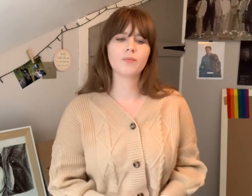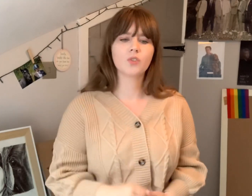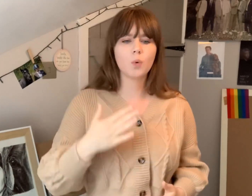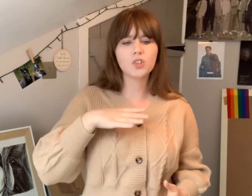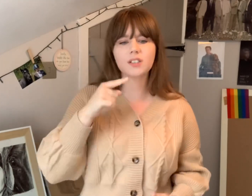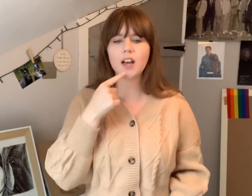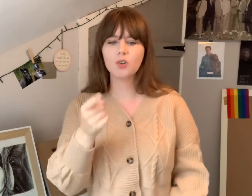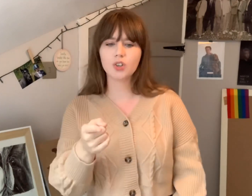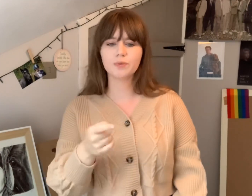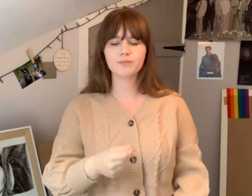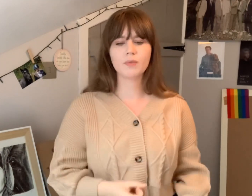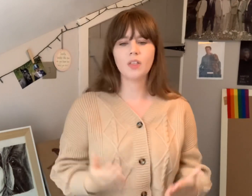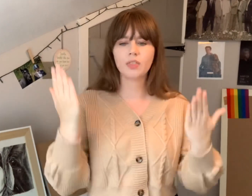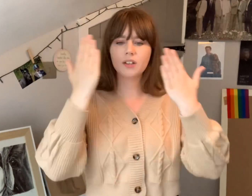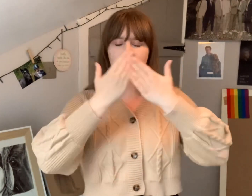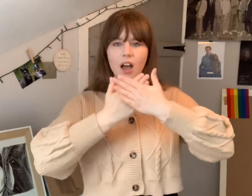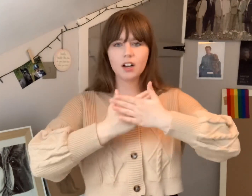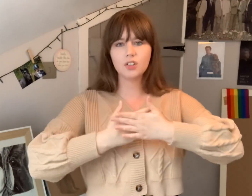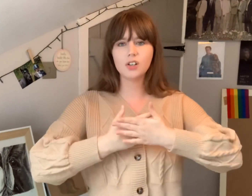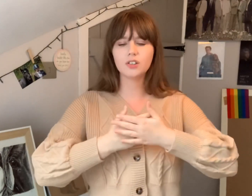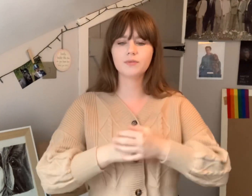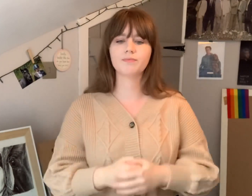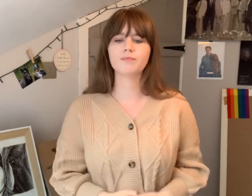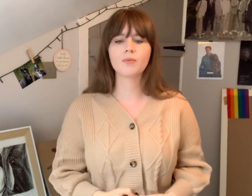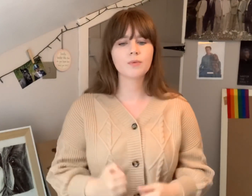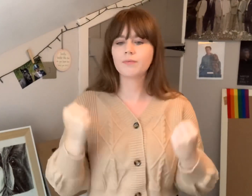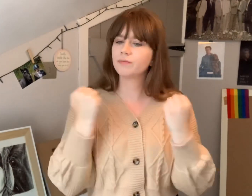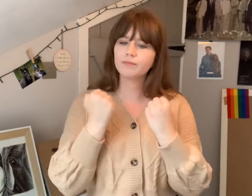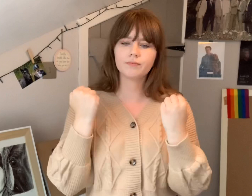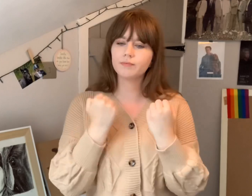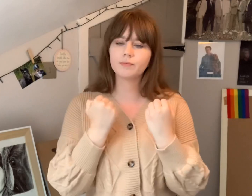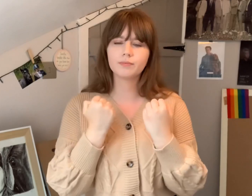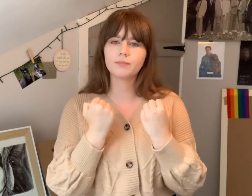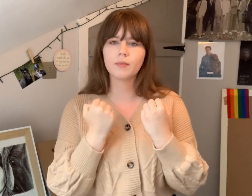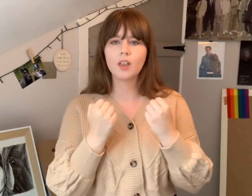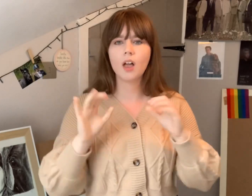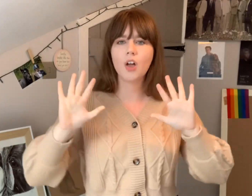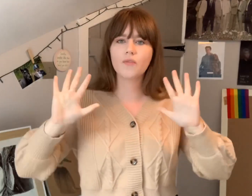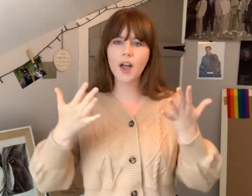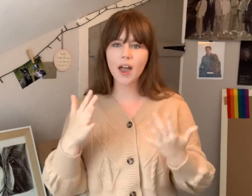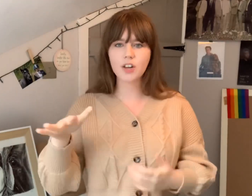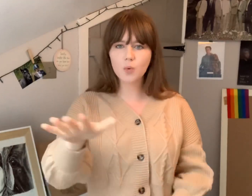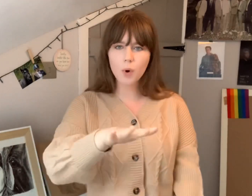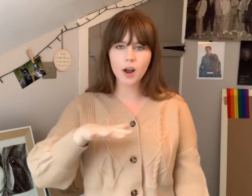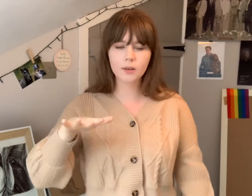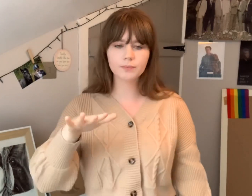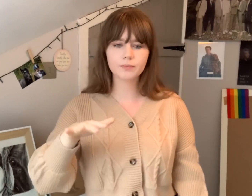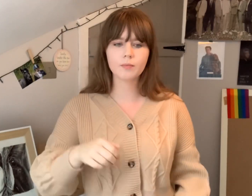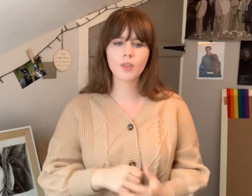I want to tell you The darkness Don't be afraid Of being anywhere